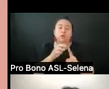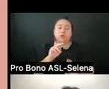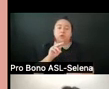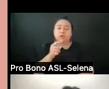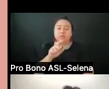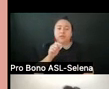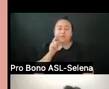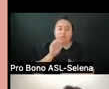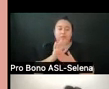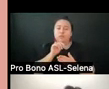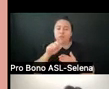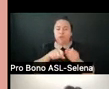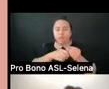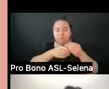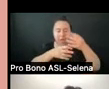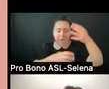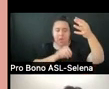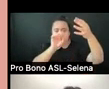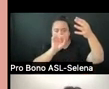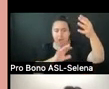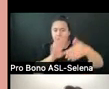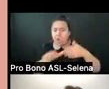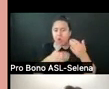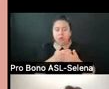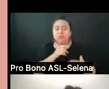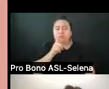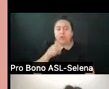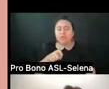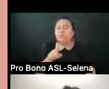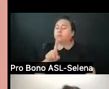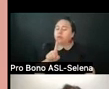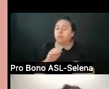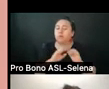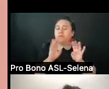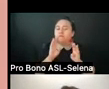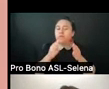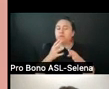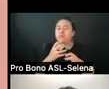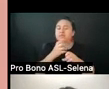It is an opportunity for you to write a focus summary on the topic and show a bit of restraint.